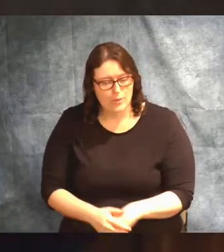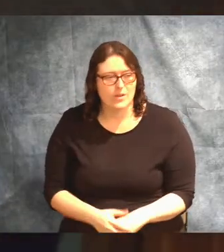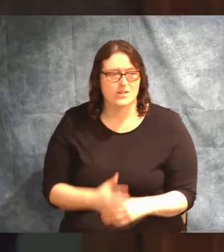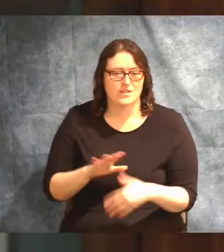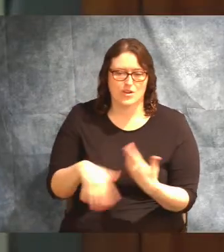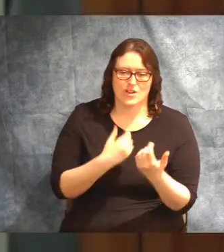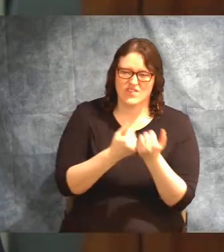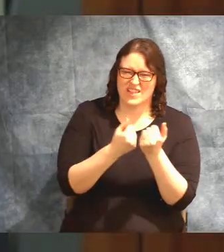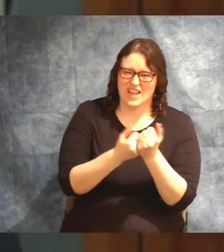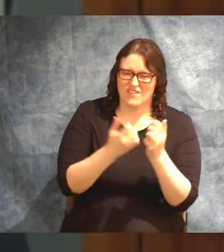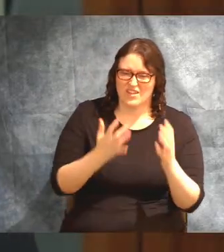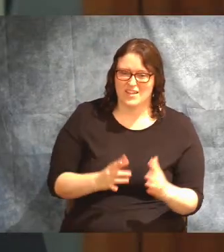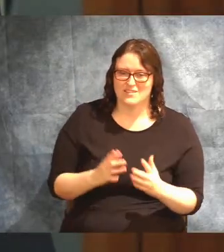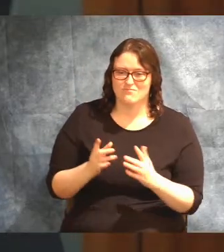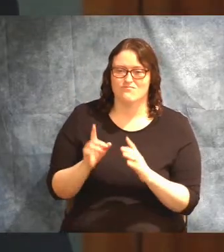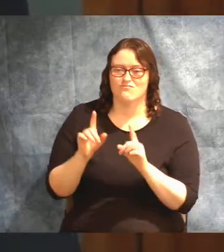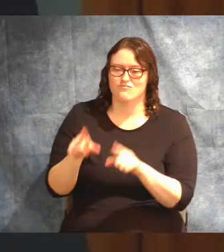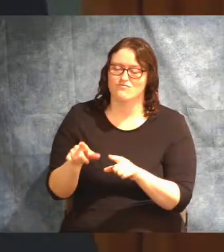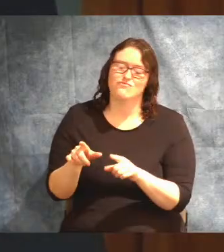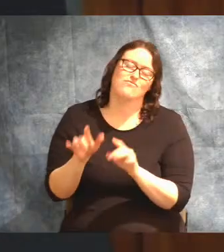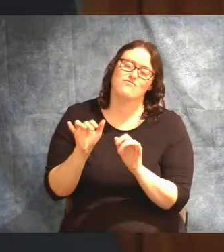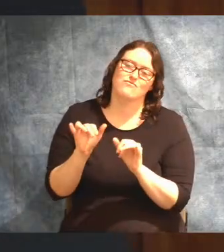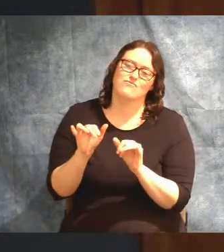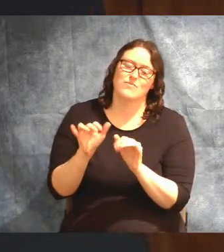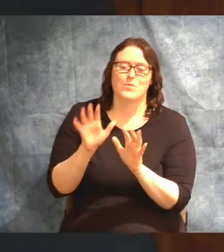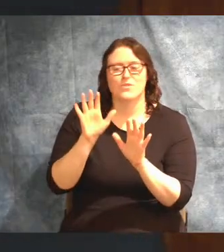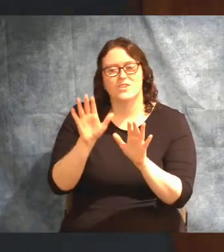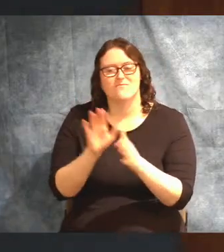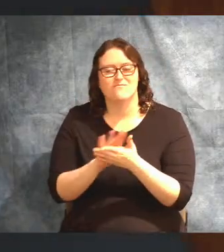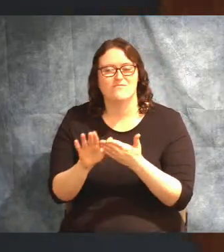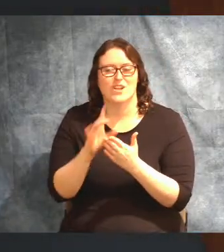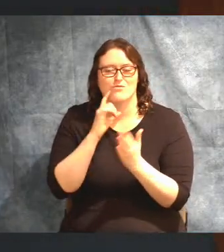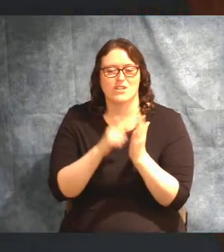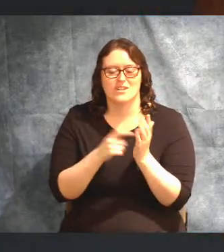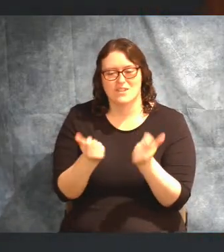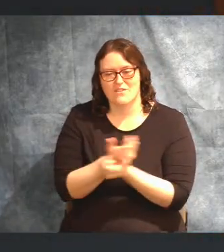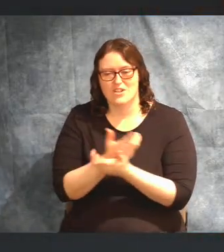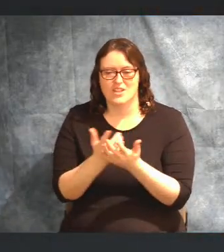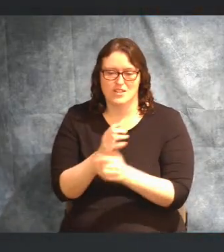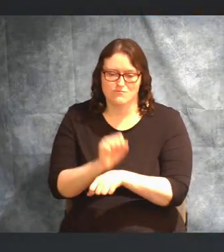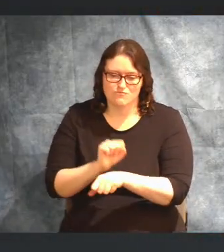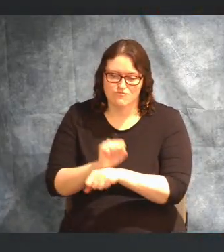that were there. It was a nice recognition of all that we've done in this county related to